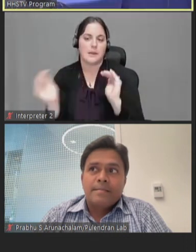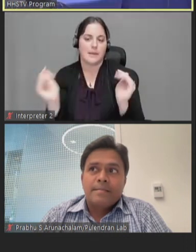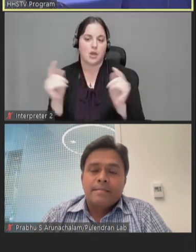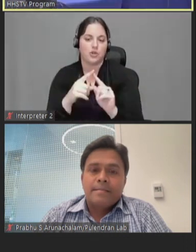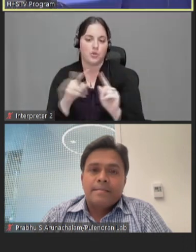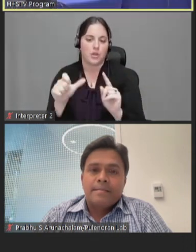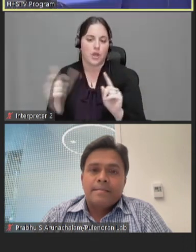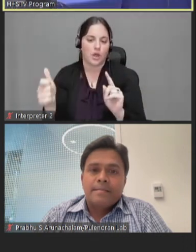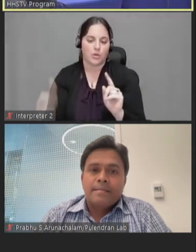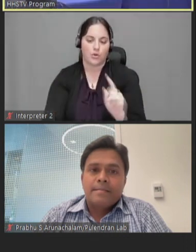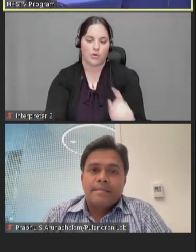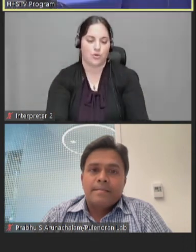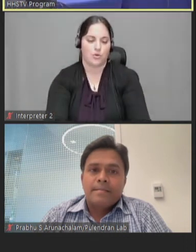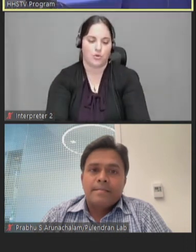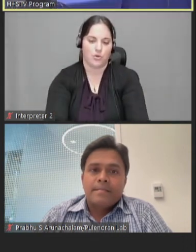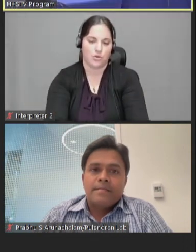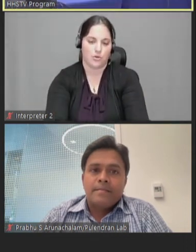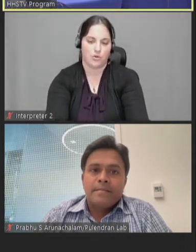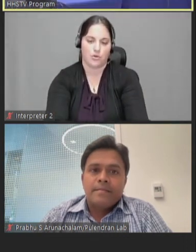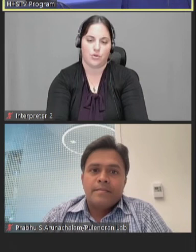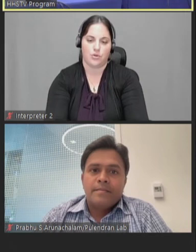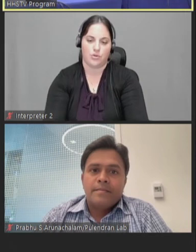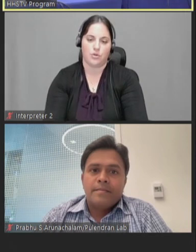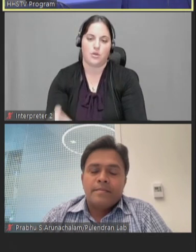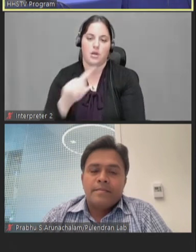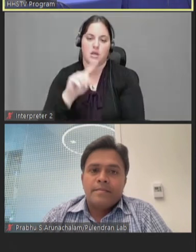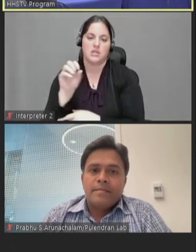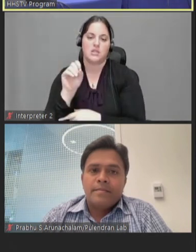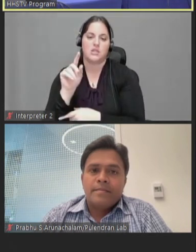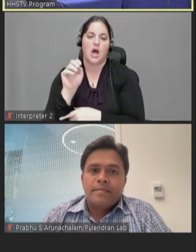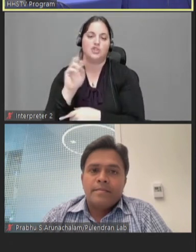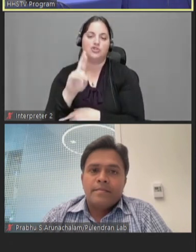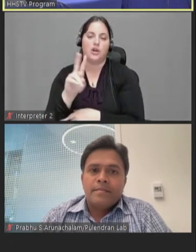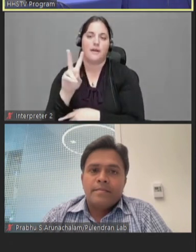Robert Hopkins: